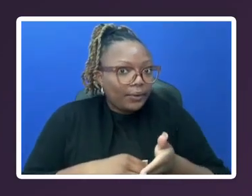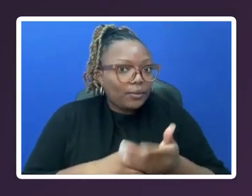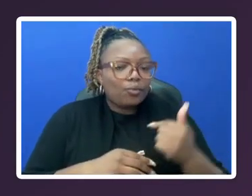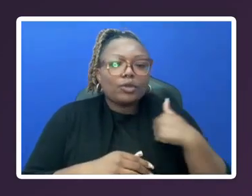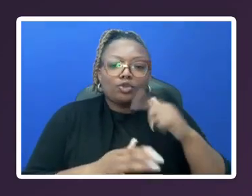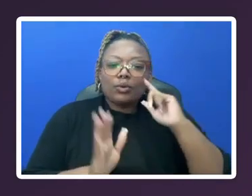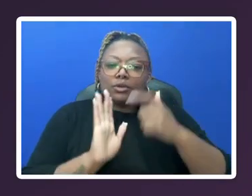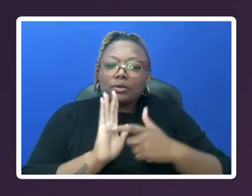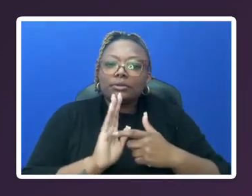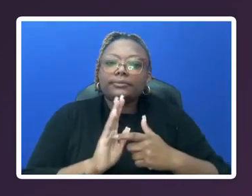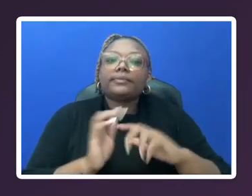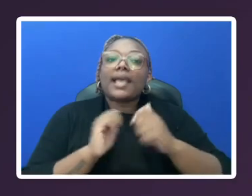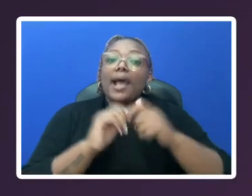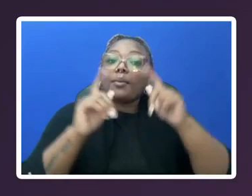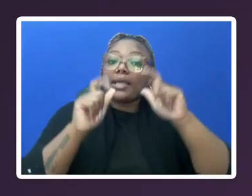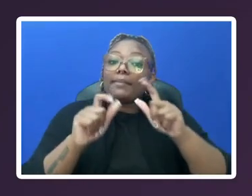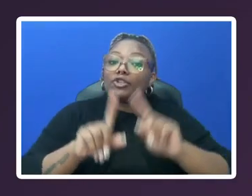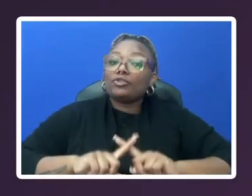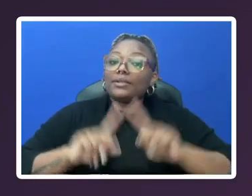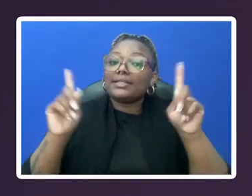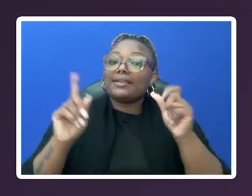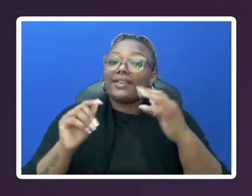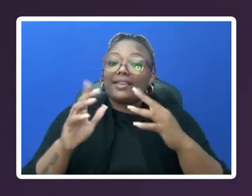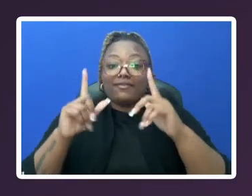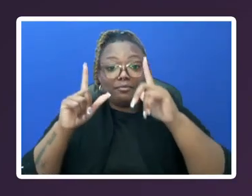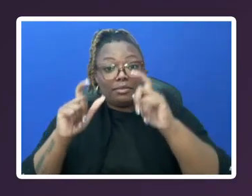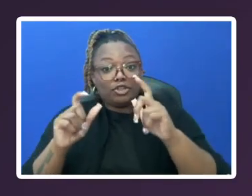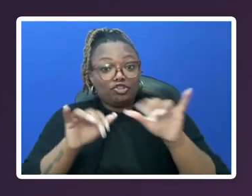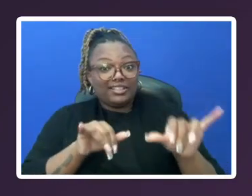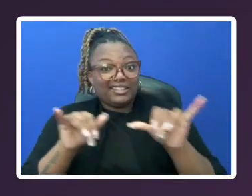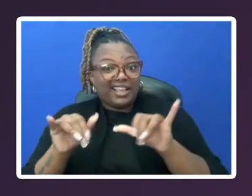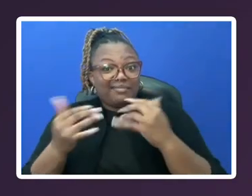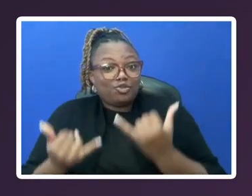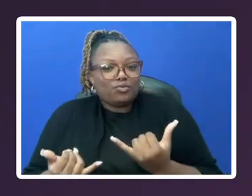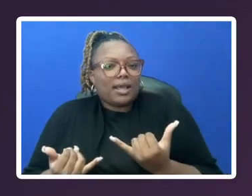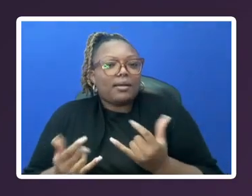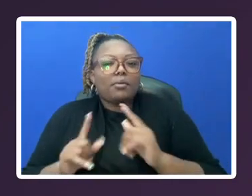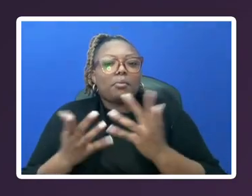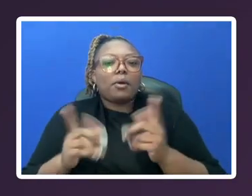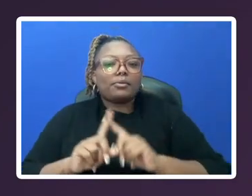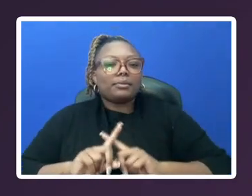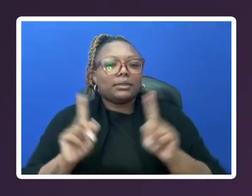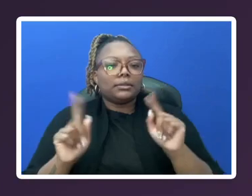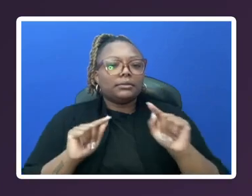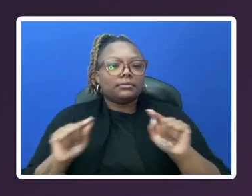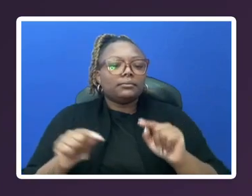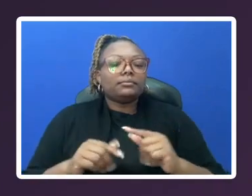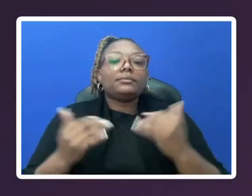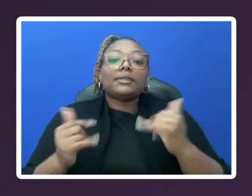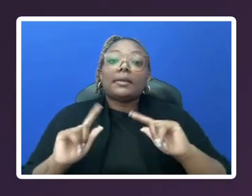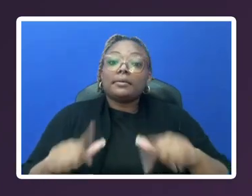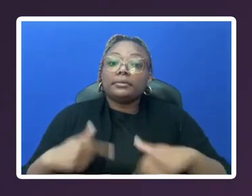the photo be different if it was taken today? So now it's your turn. After looking at the image,